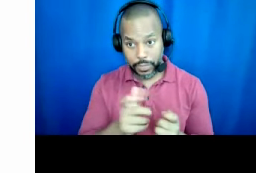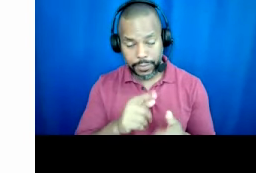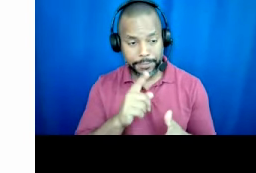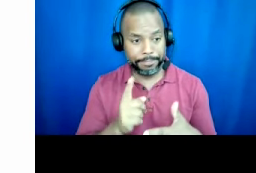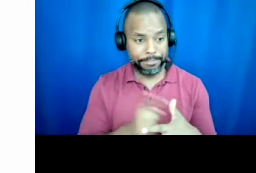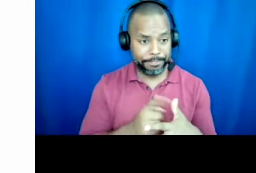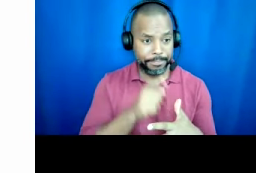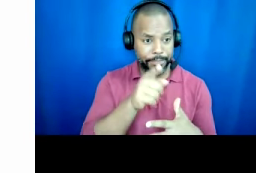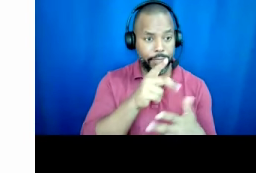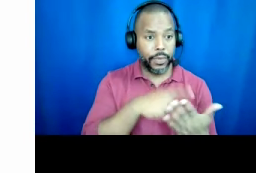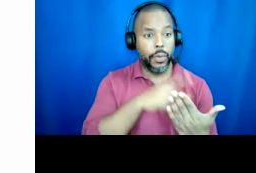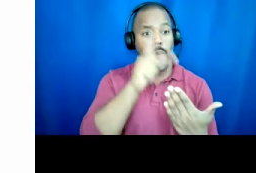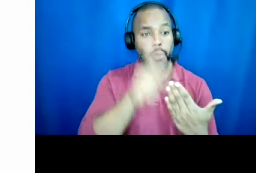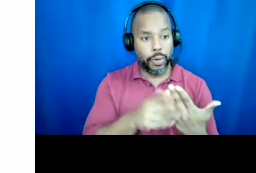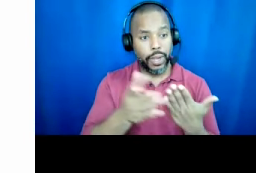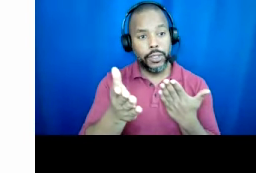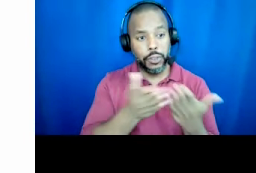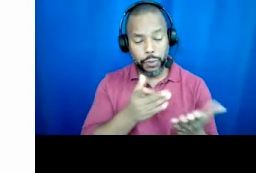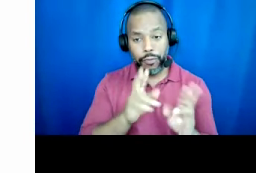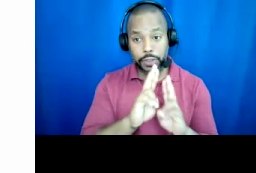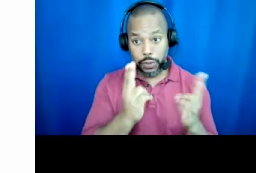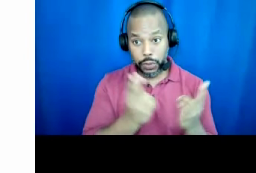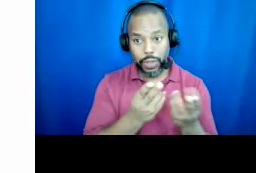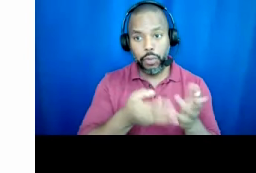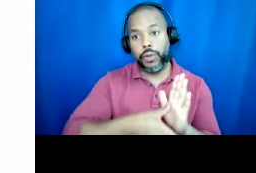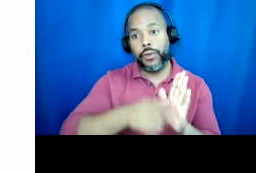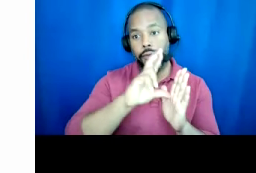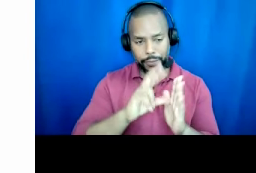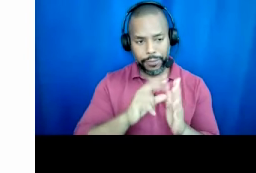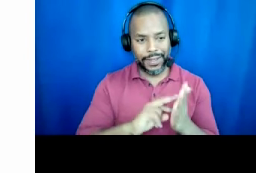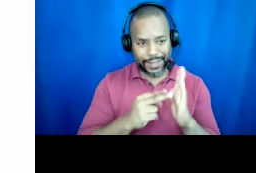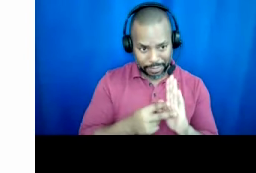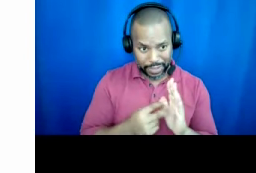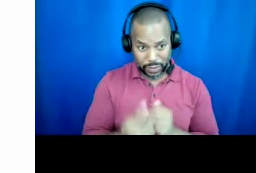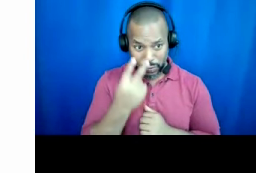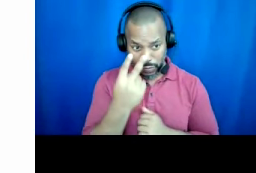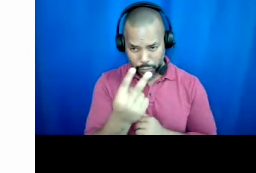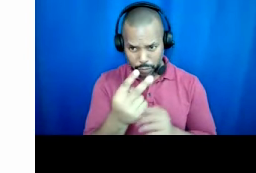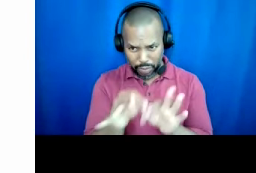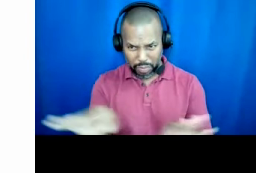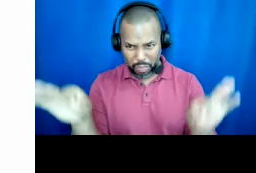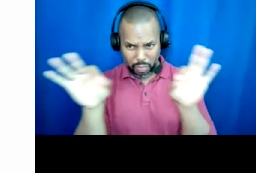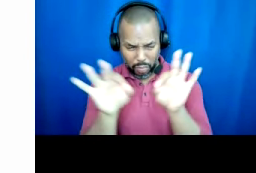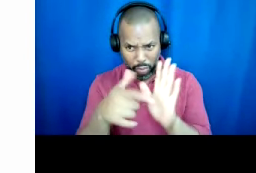unit review, where the two core criterias would be. The first one: Is the request